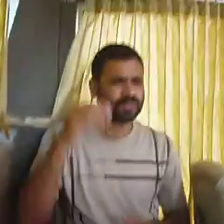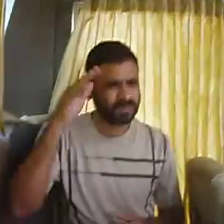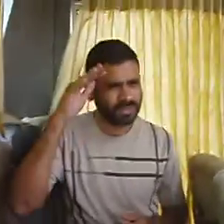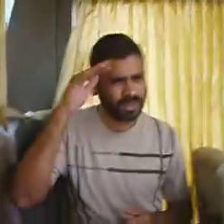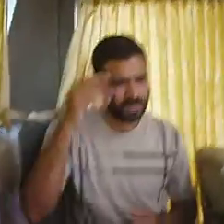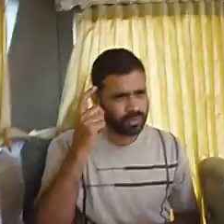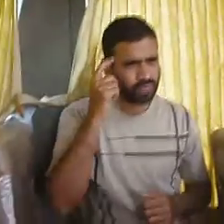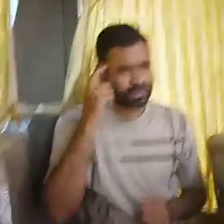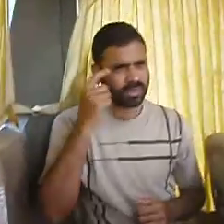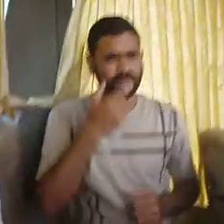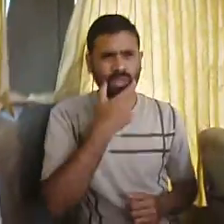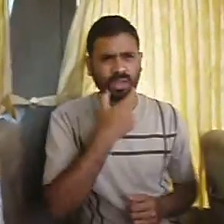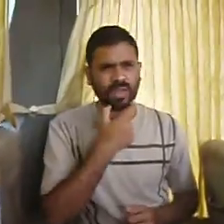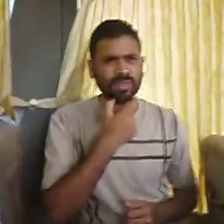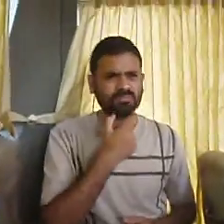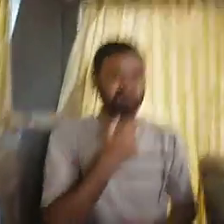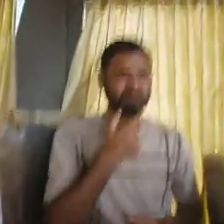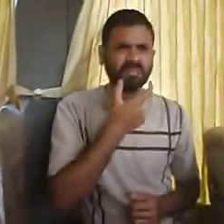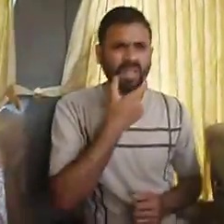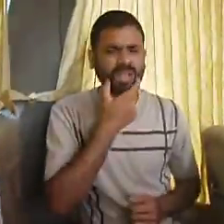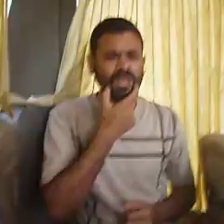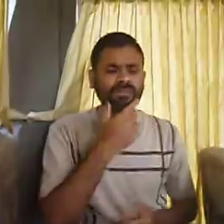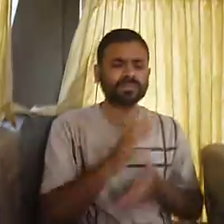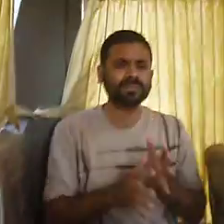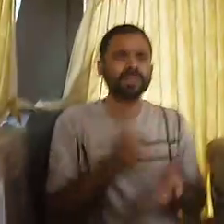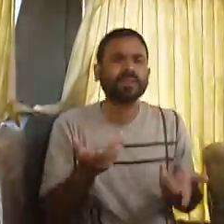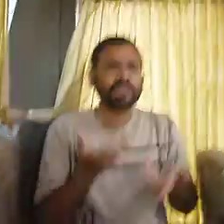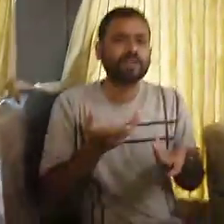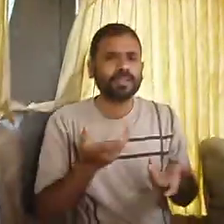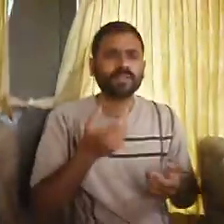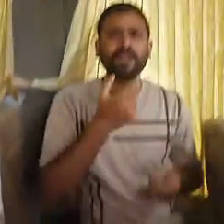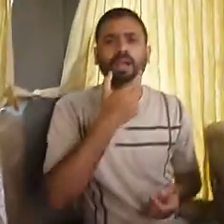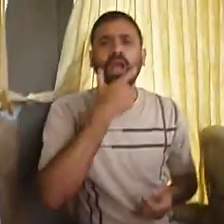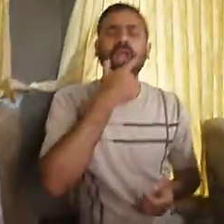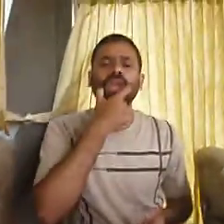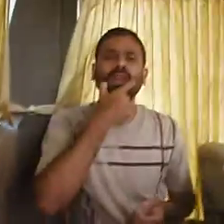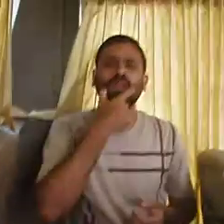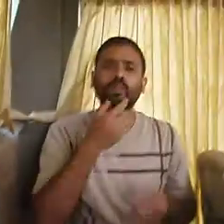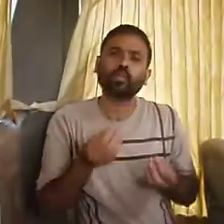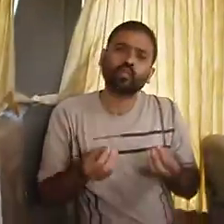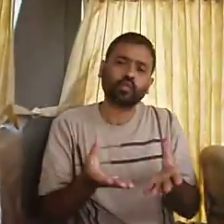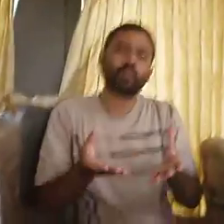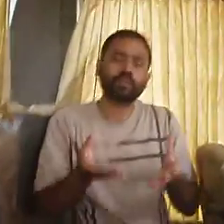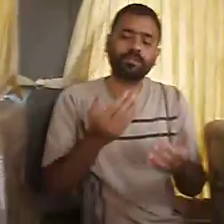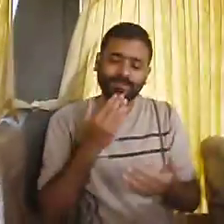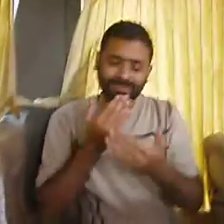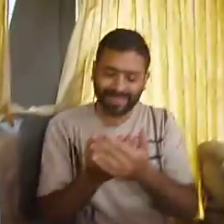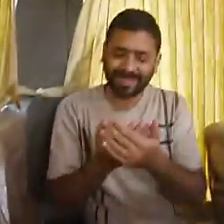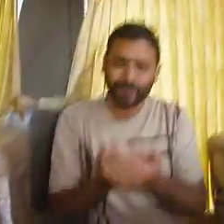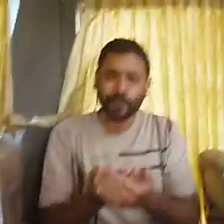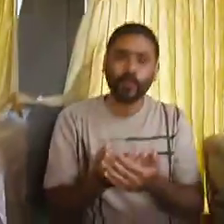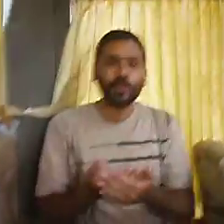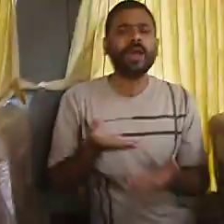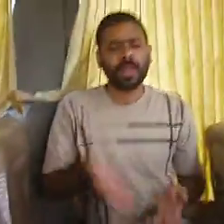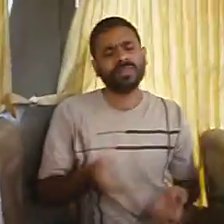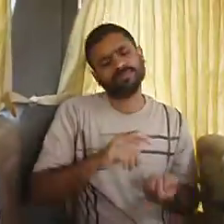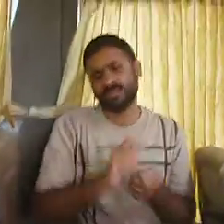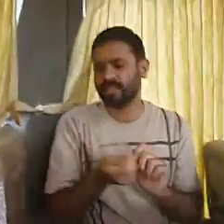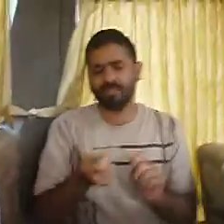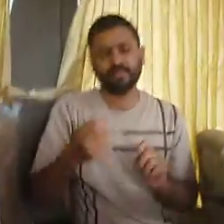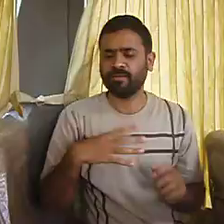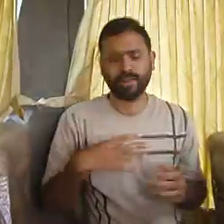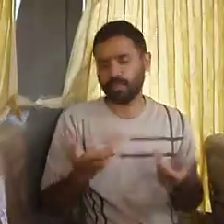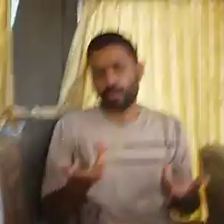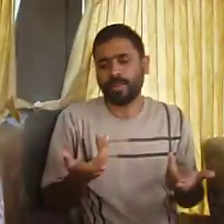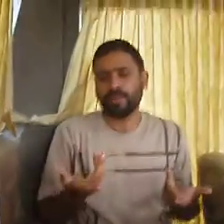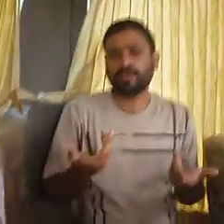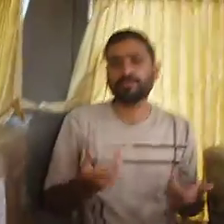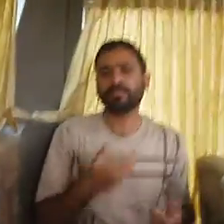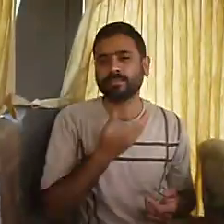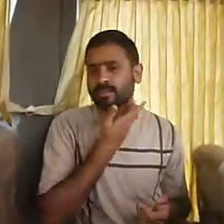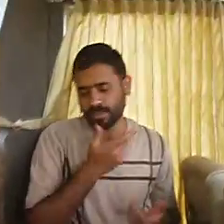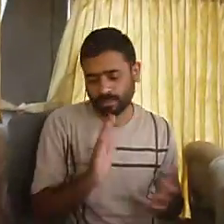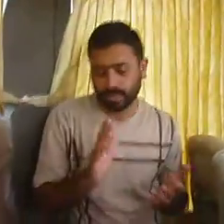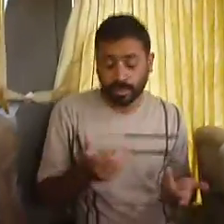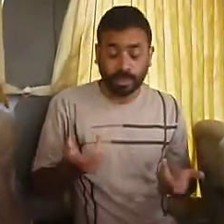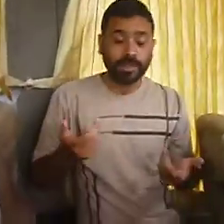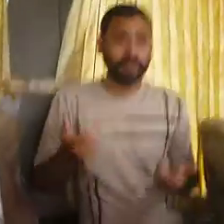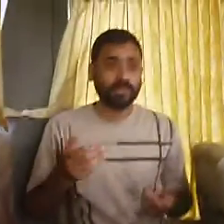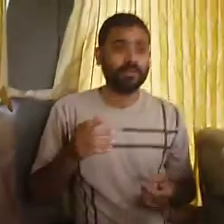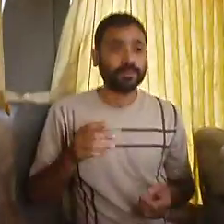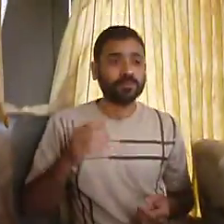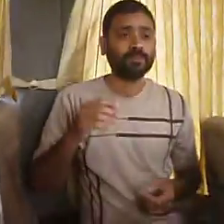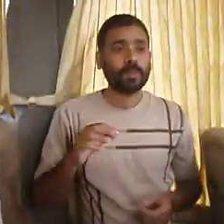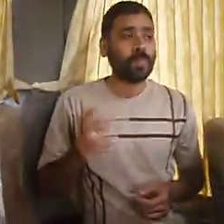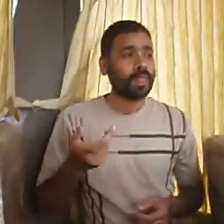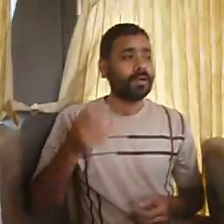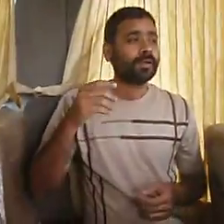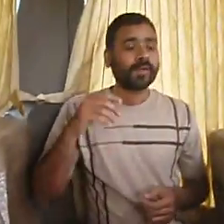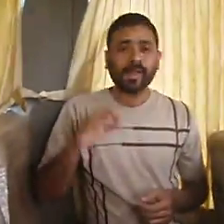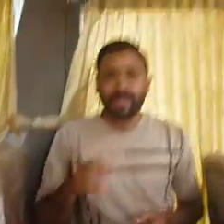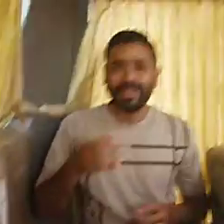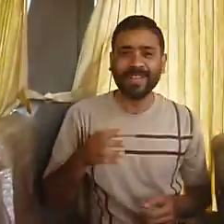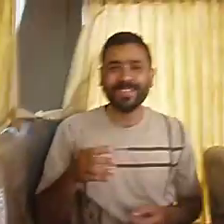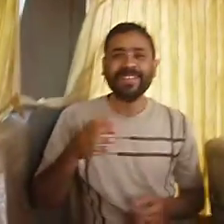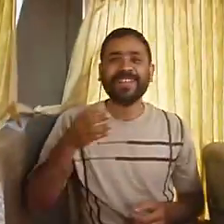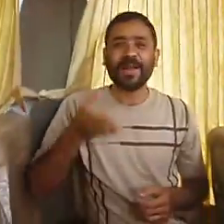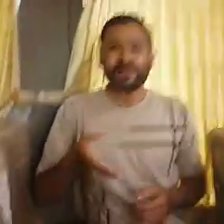I am thankful to Sher Ali as he thought of my facial sign but now i have changed it.